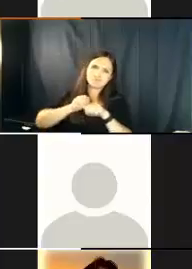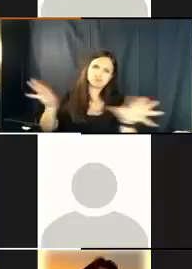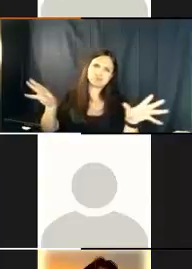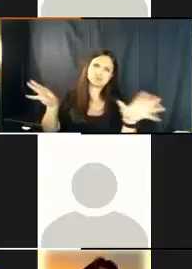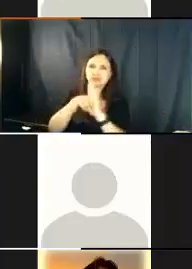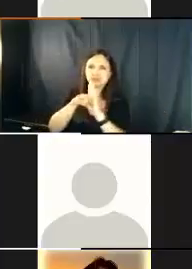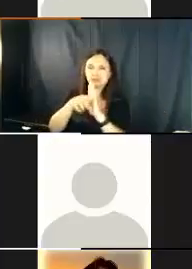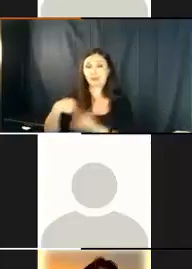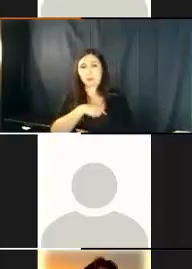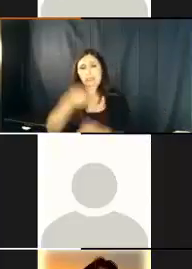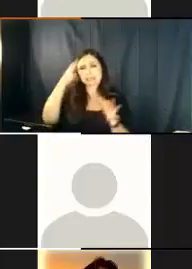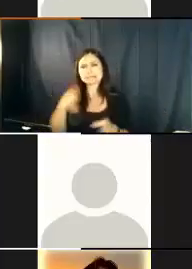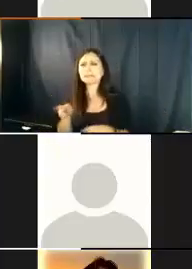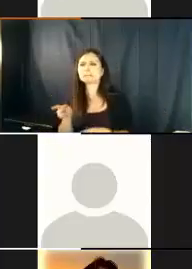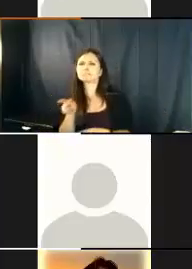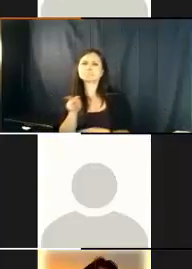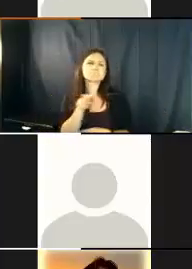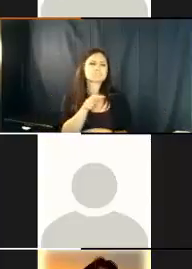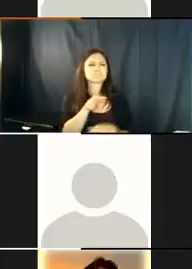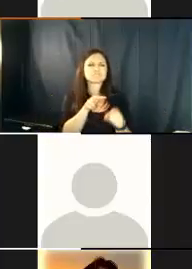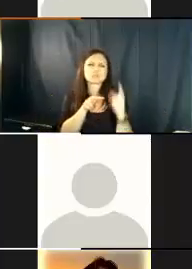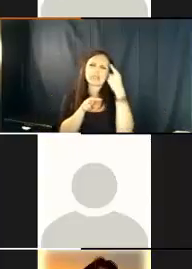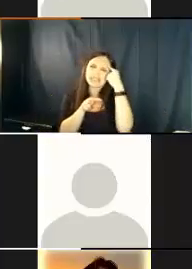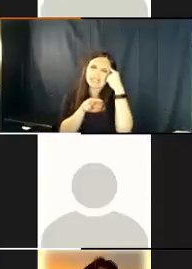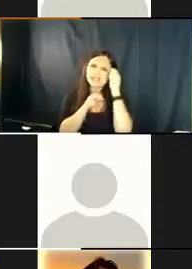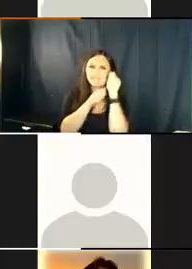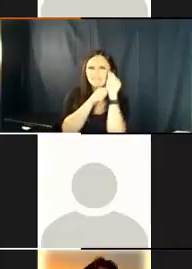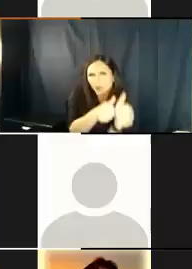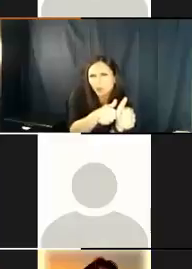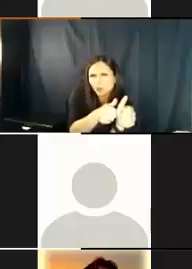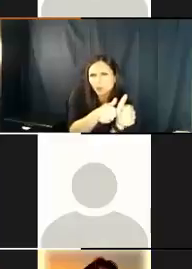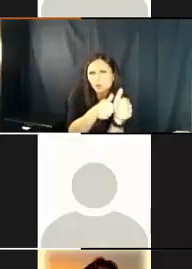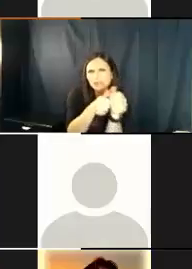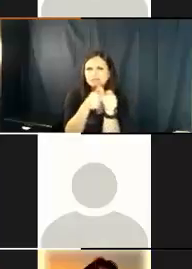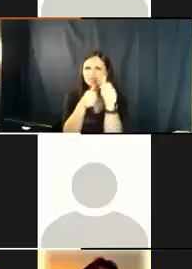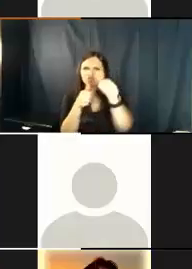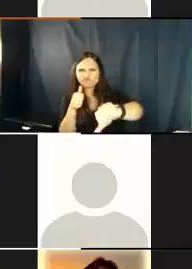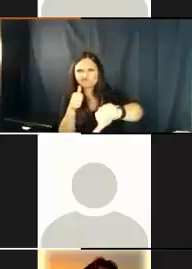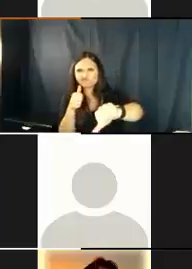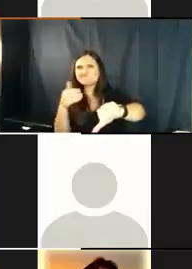decide yeah we think you know they know what they're talking about we're going to follow this idea or we're going to move on to the next video.